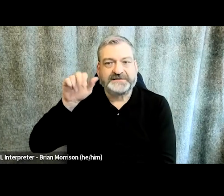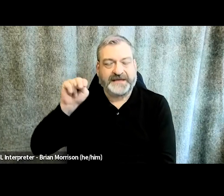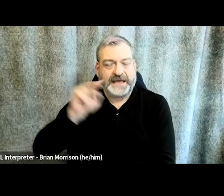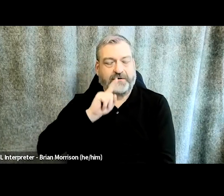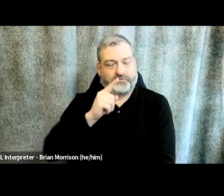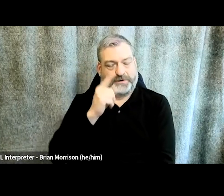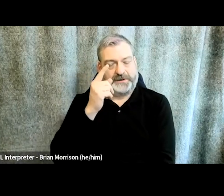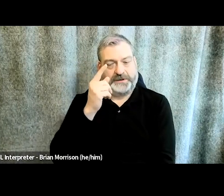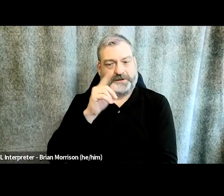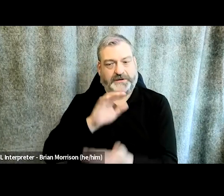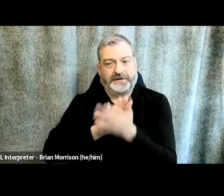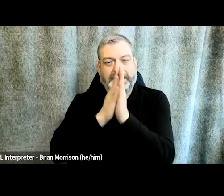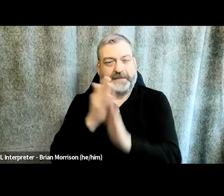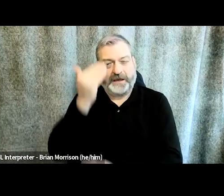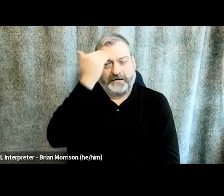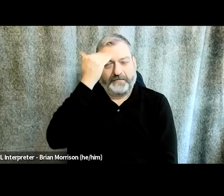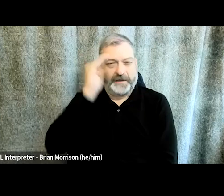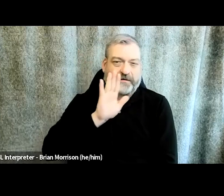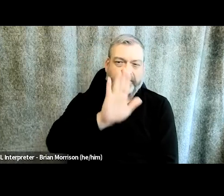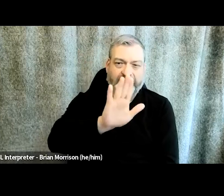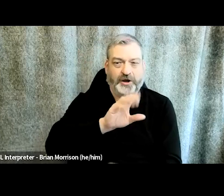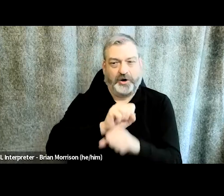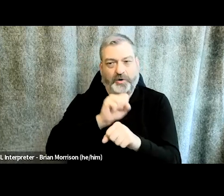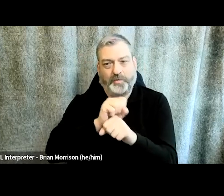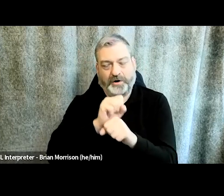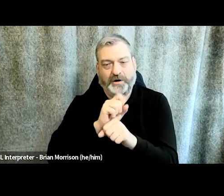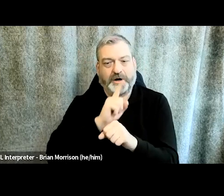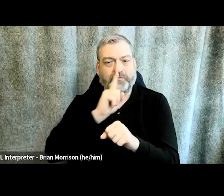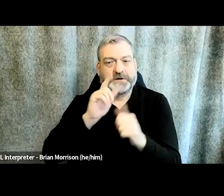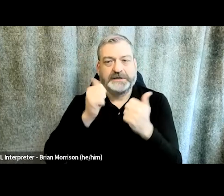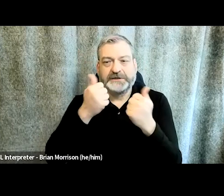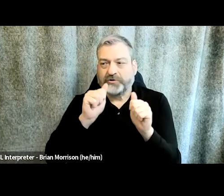to make those inroads as best they can as an organization.